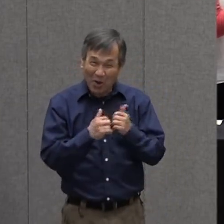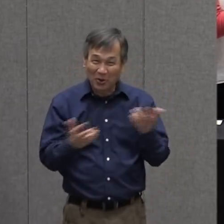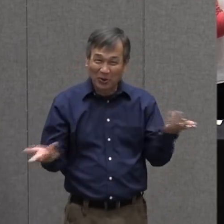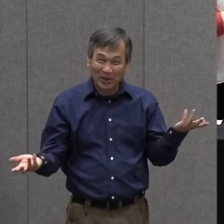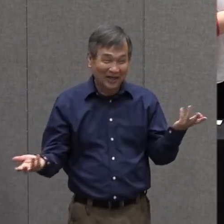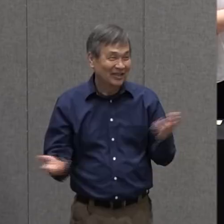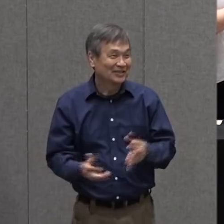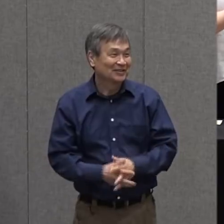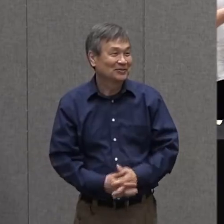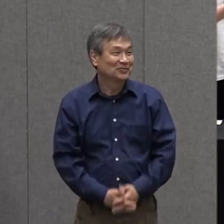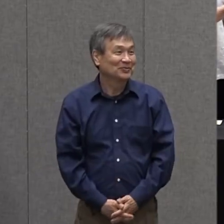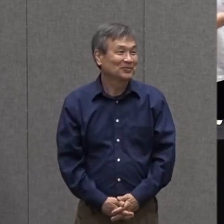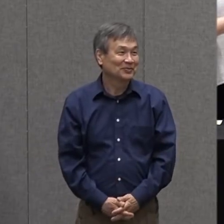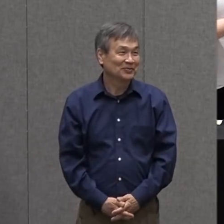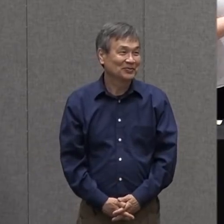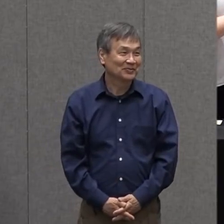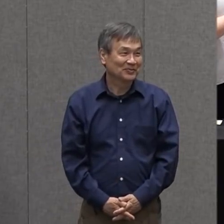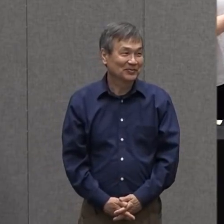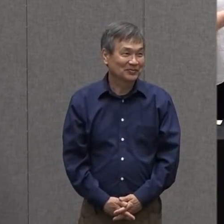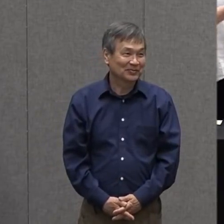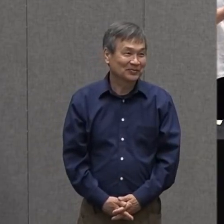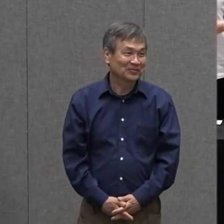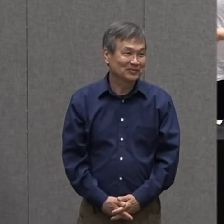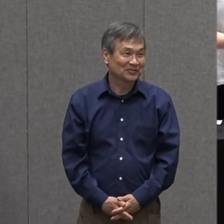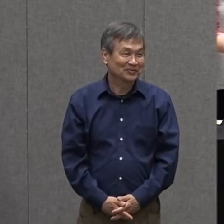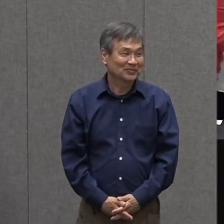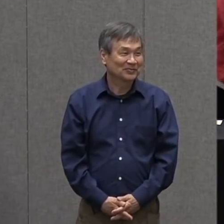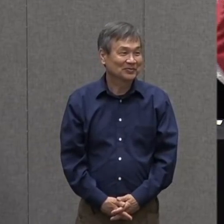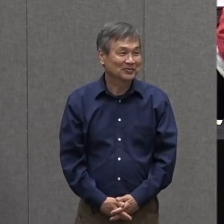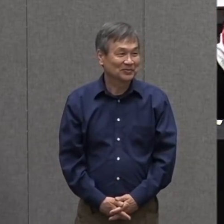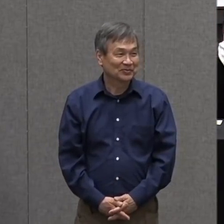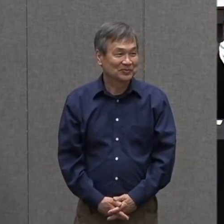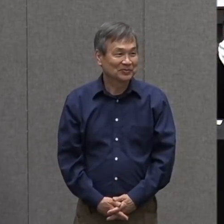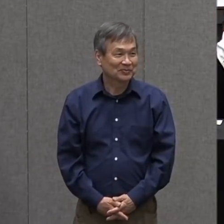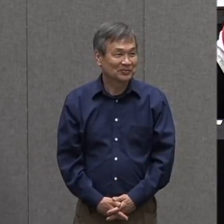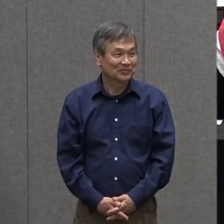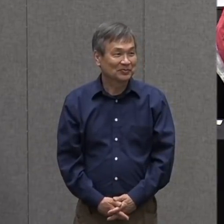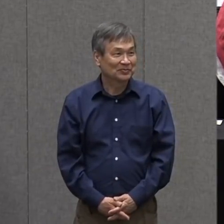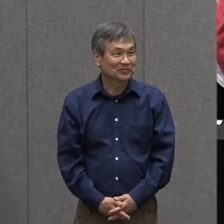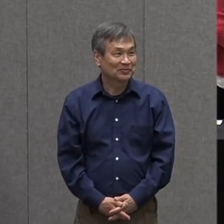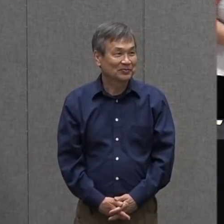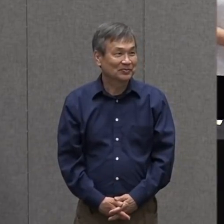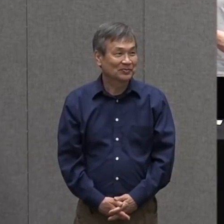I don't know, if we're gonna have more space we may have to go into the other column here. Okay? Let's see, five,